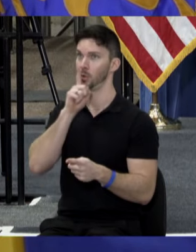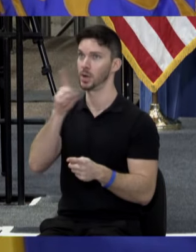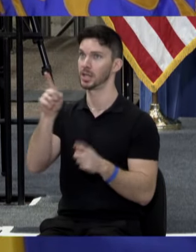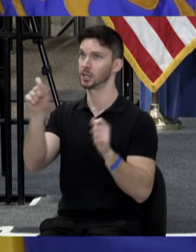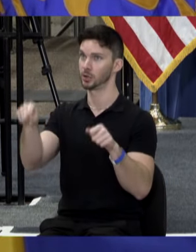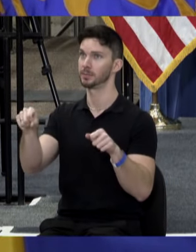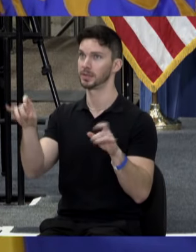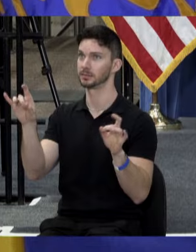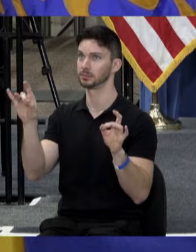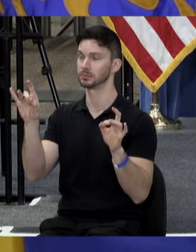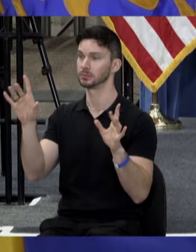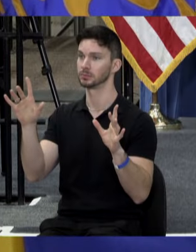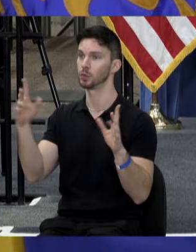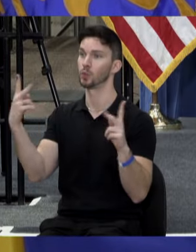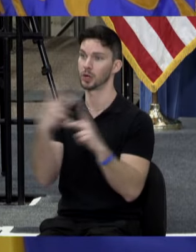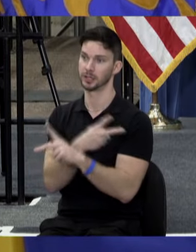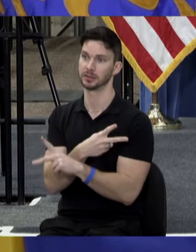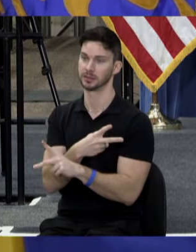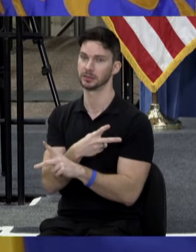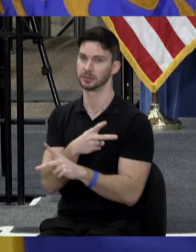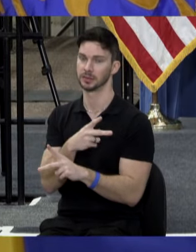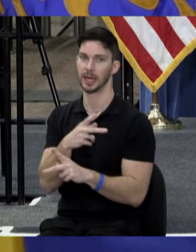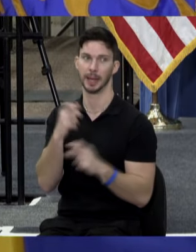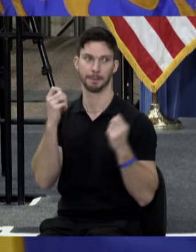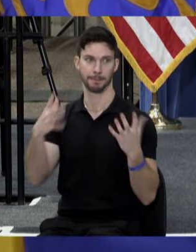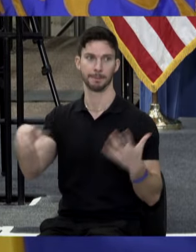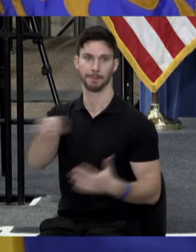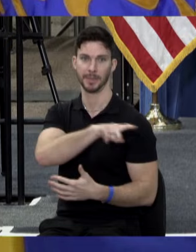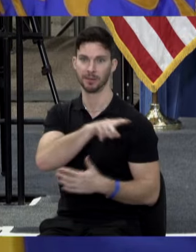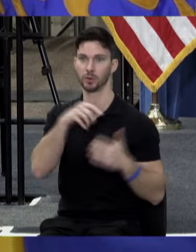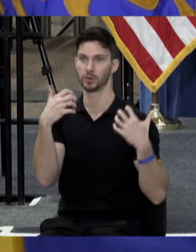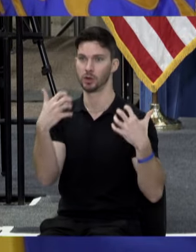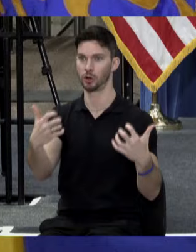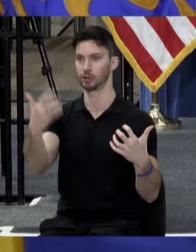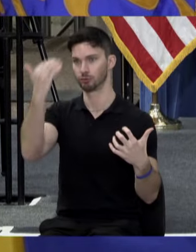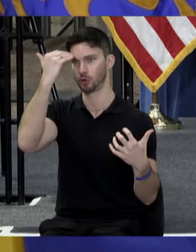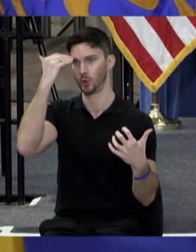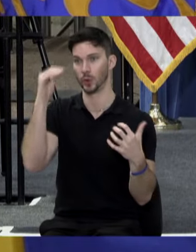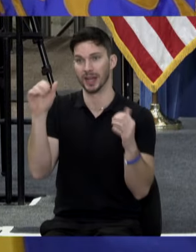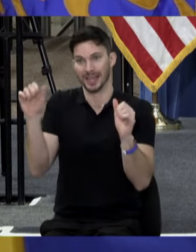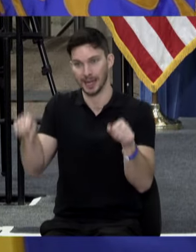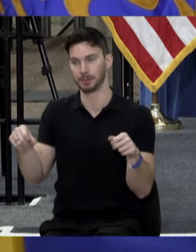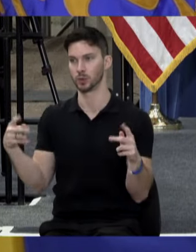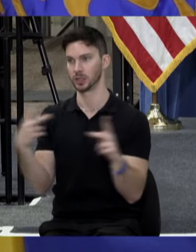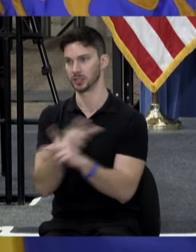is what I'm saying. And that many of you in this audience know that it can be a whole lot worse.